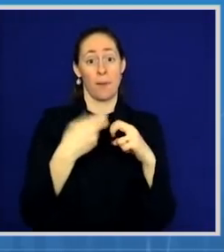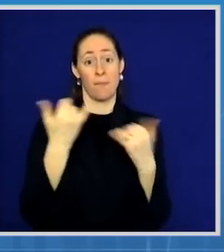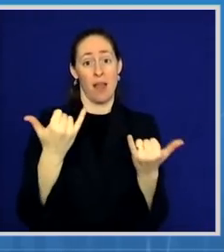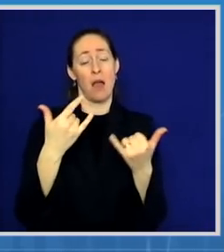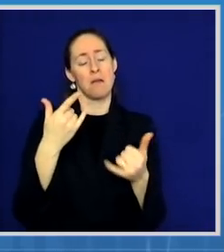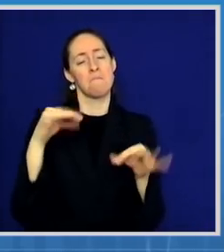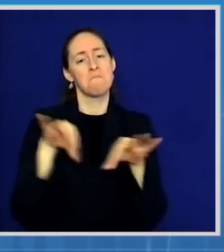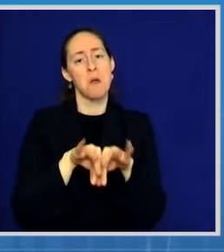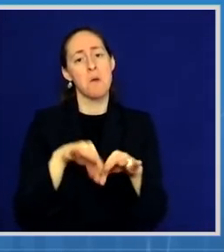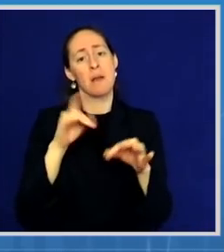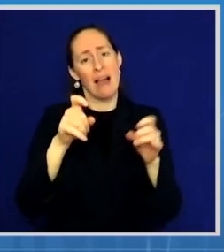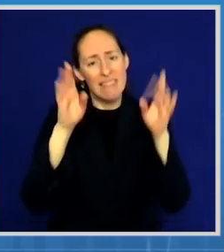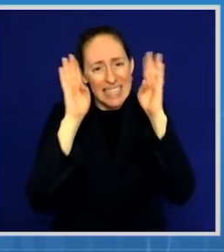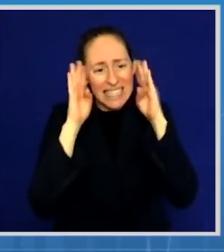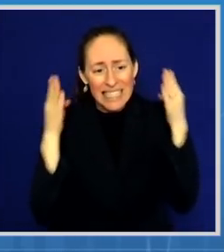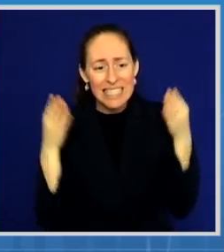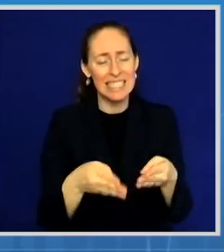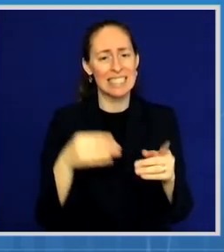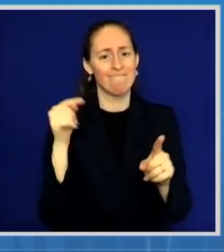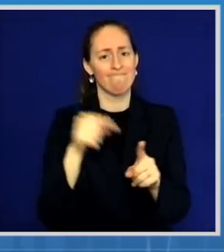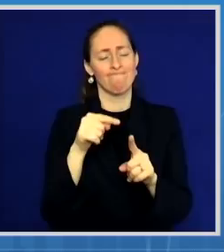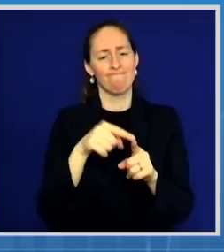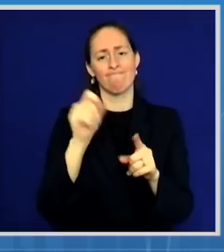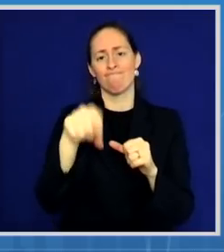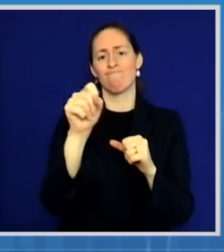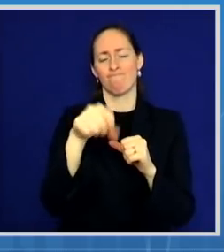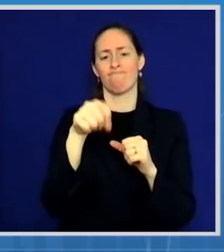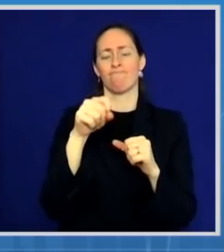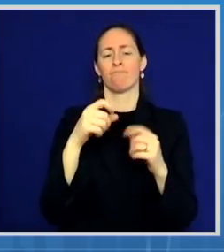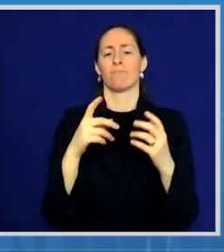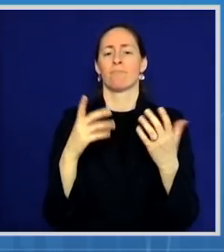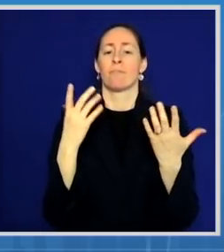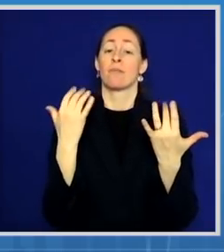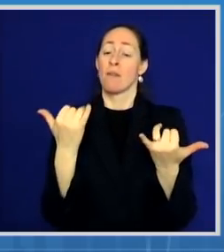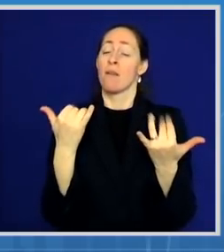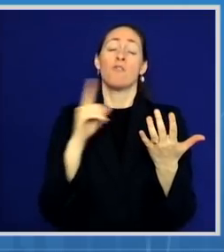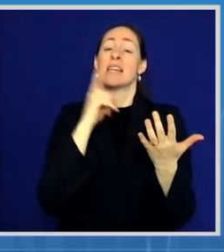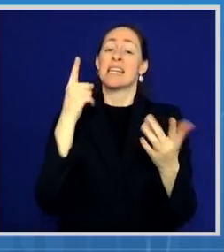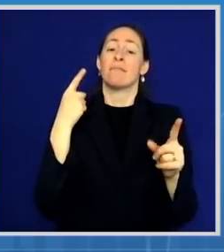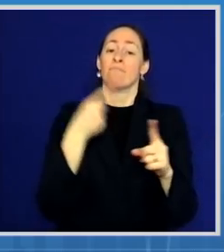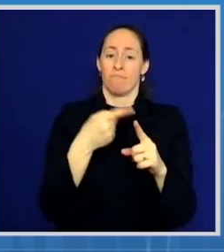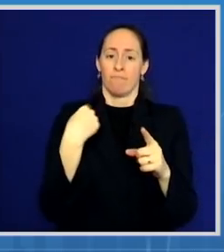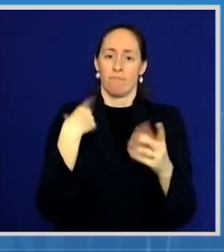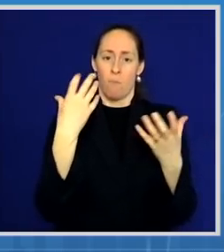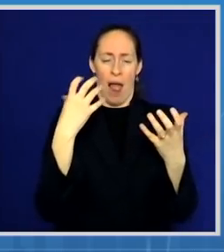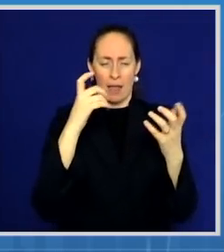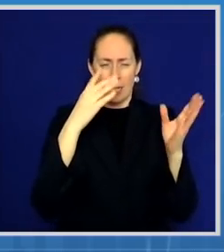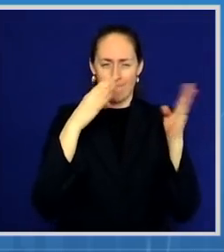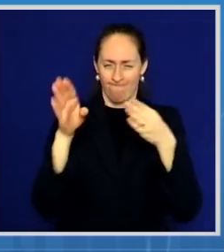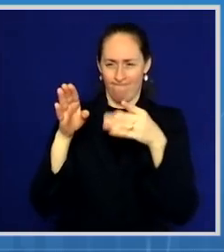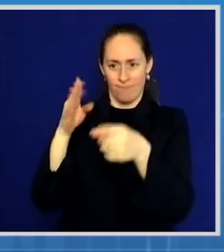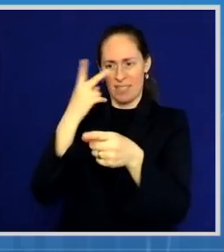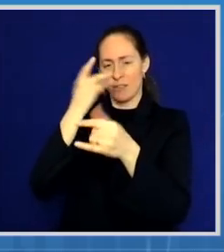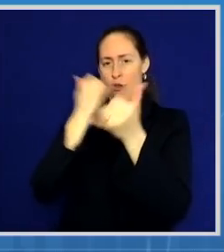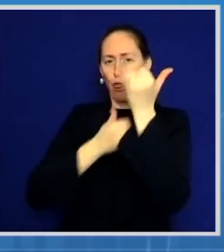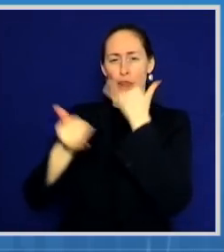But the two that I'll mention is we recognize that misinformation and disinformation thrive in the absence of accurate information.